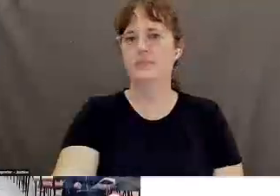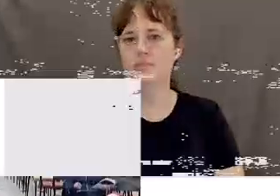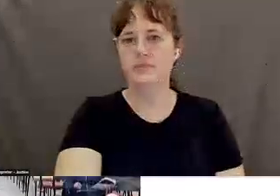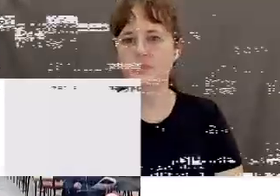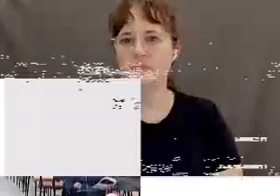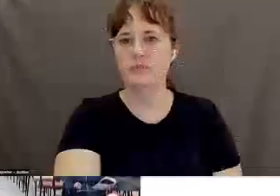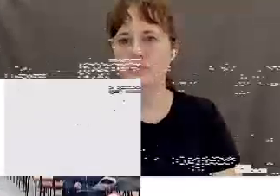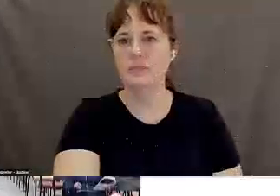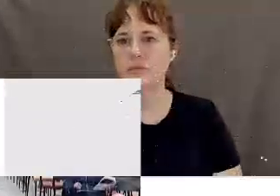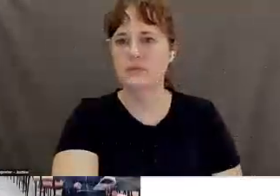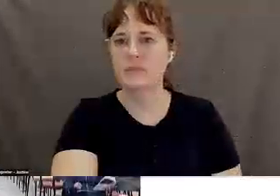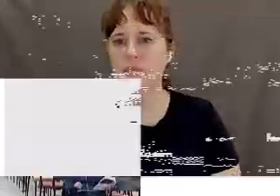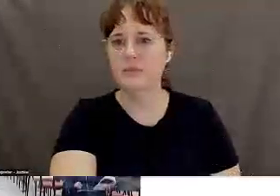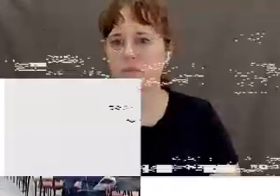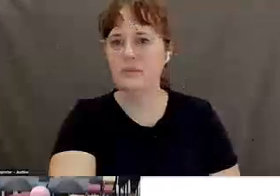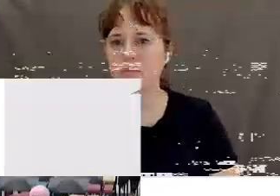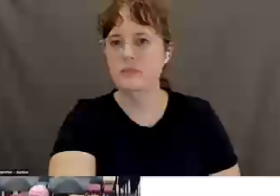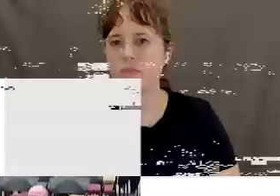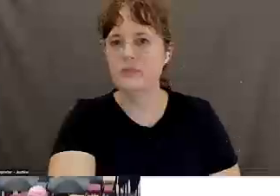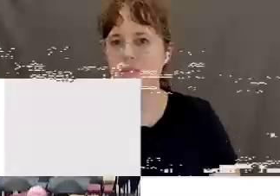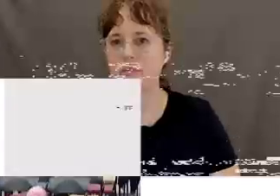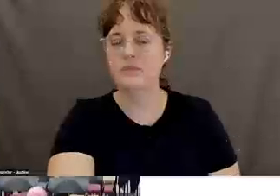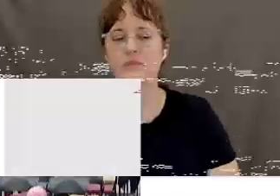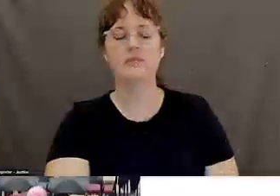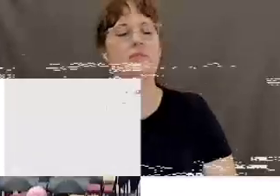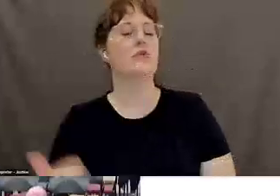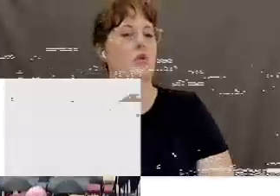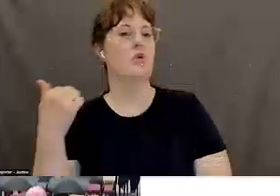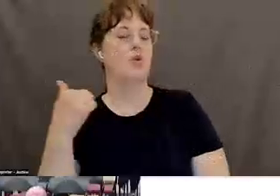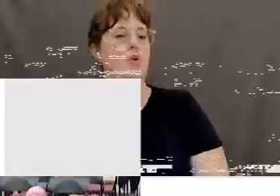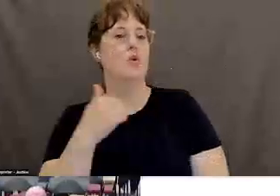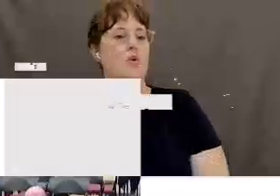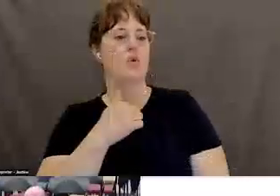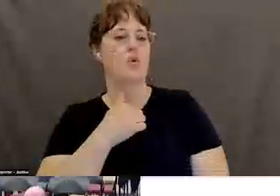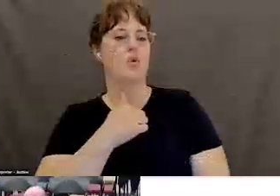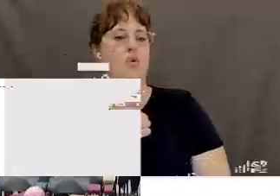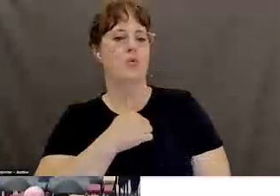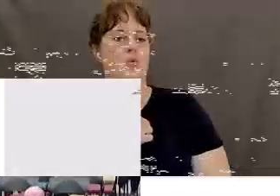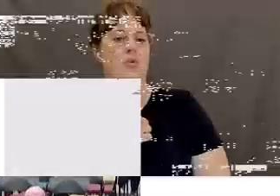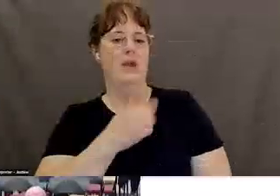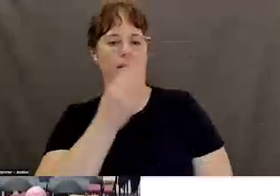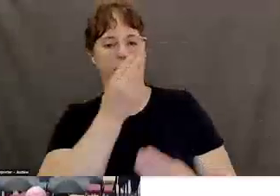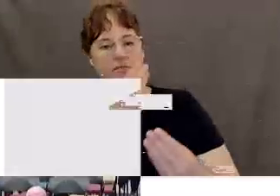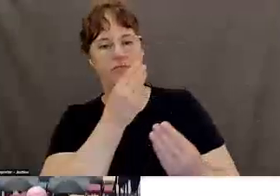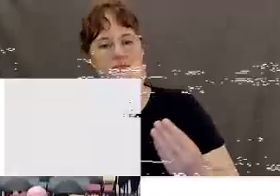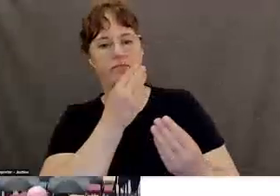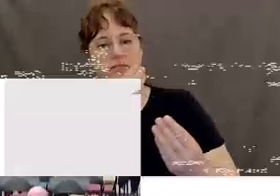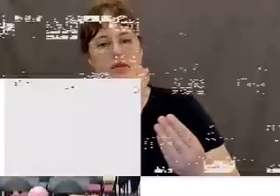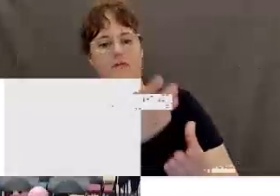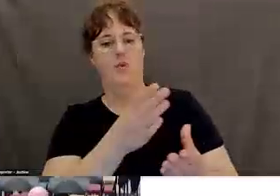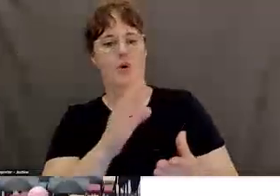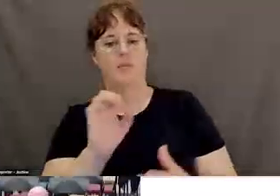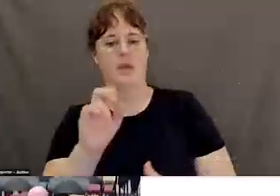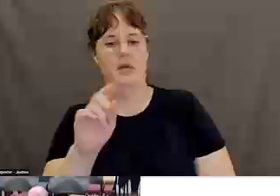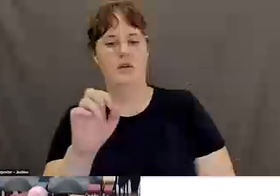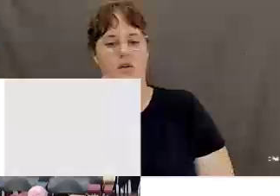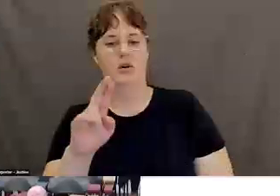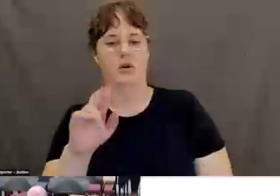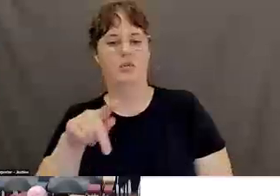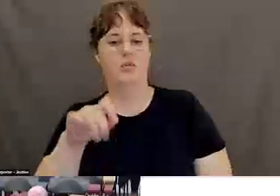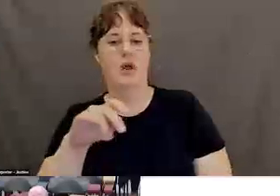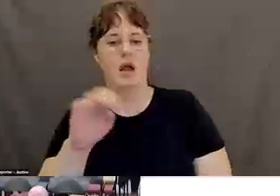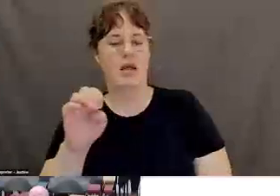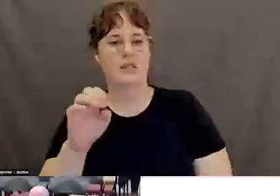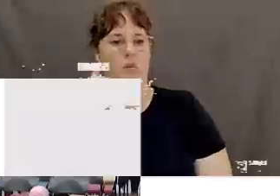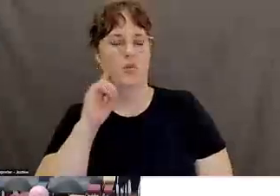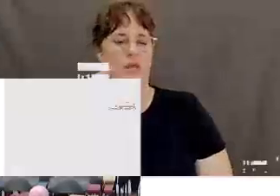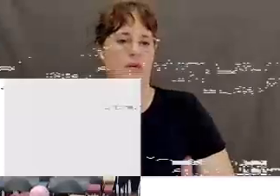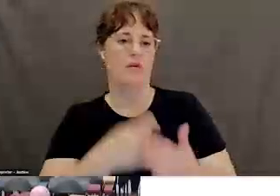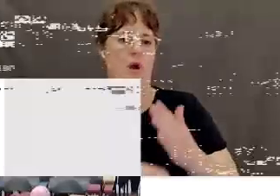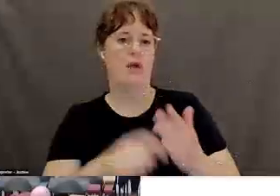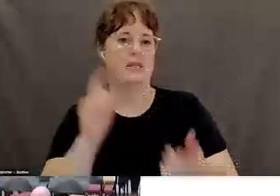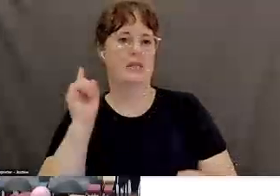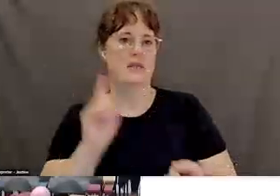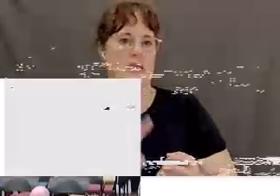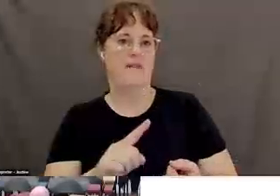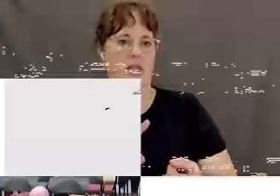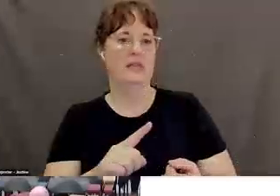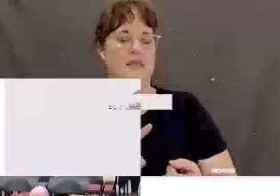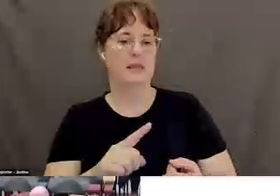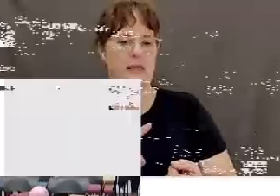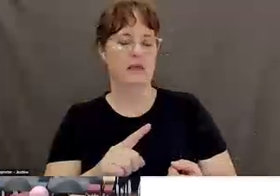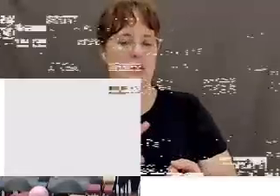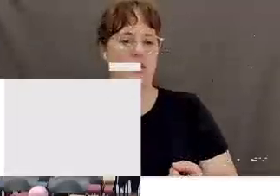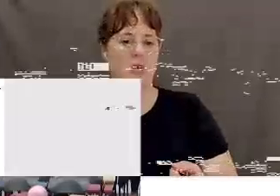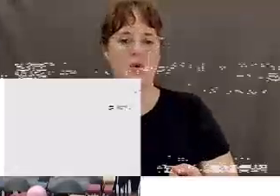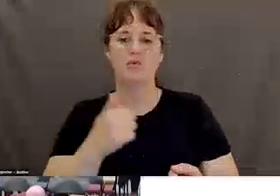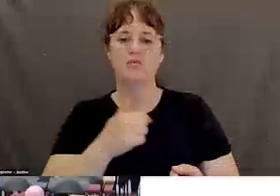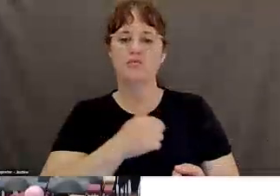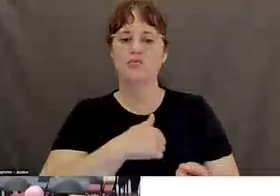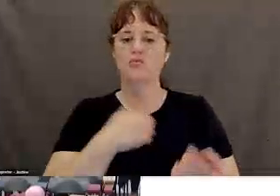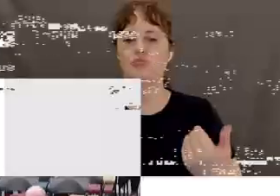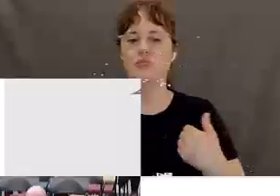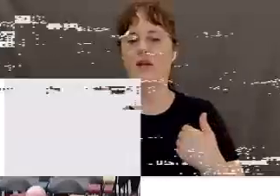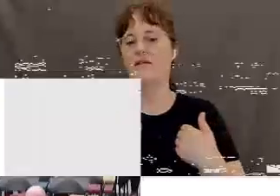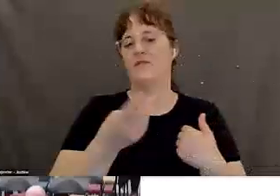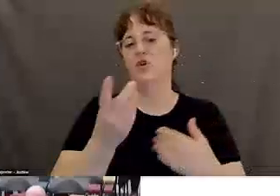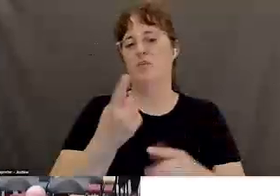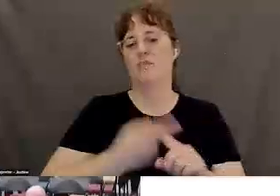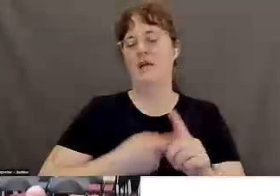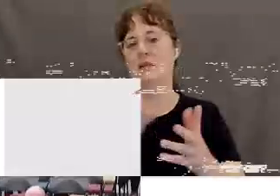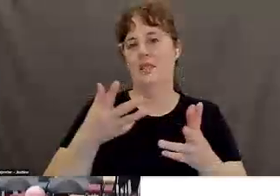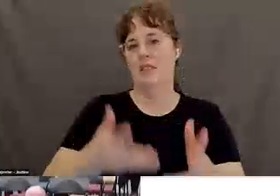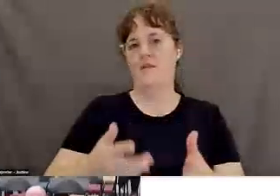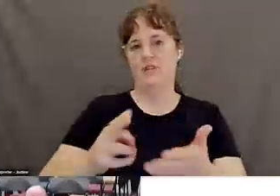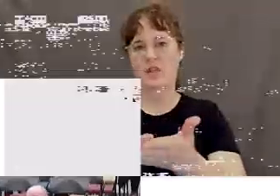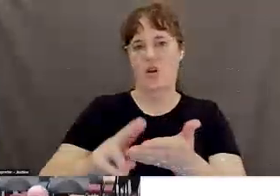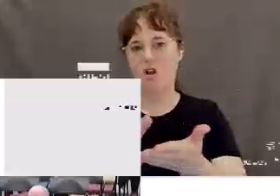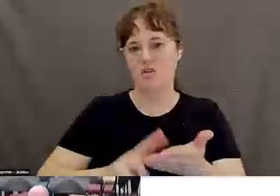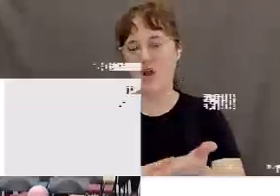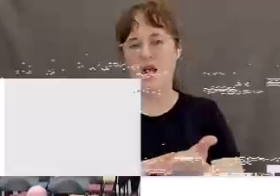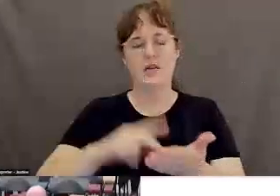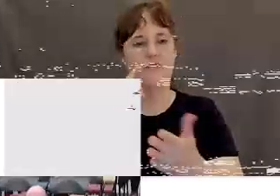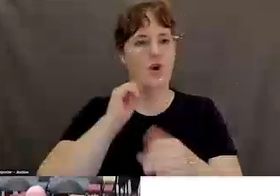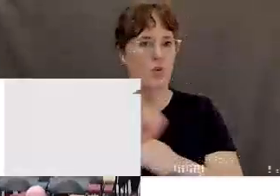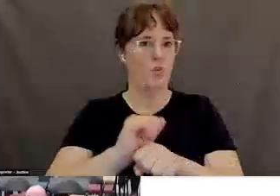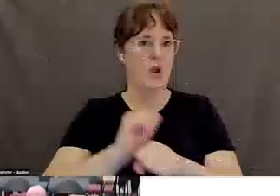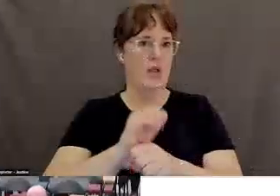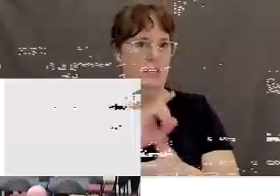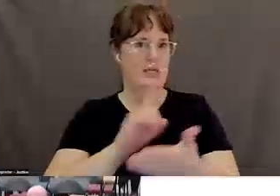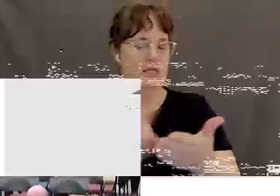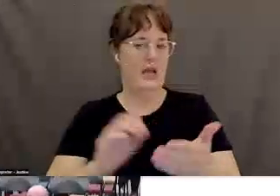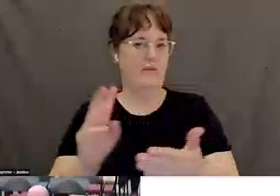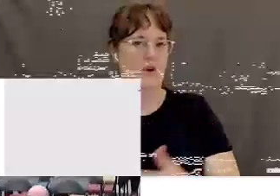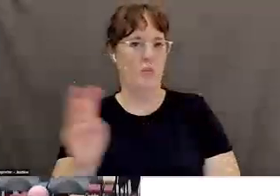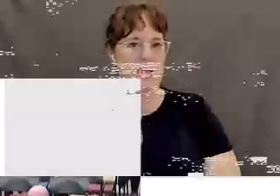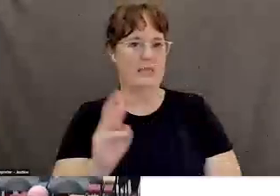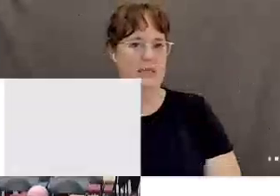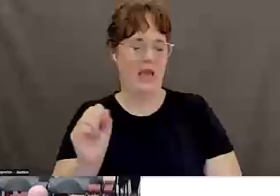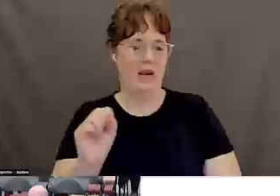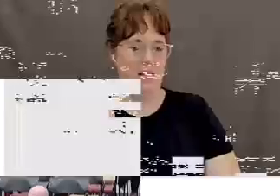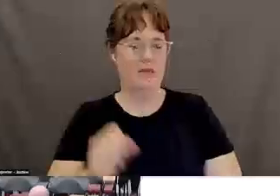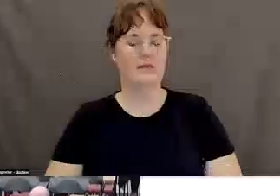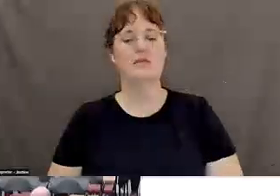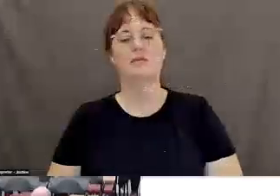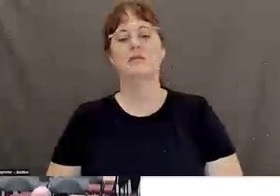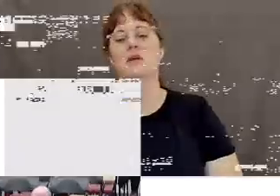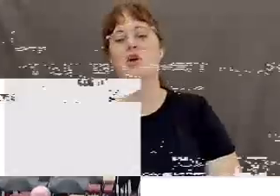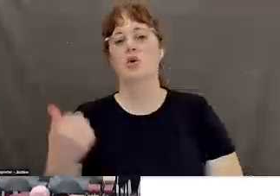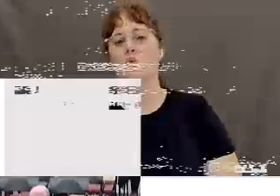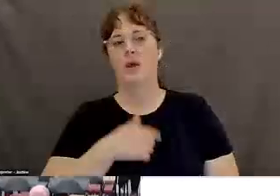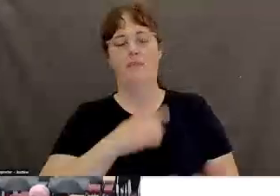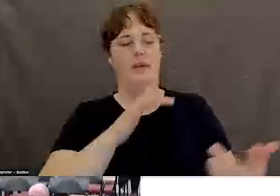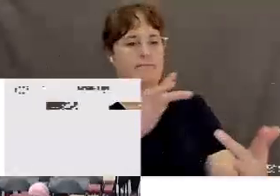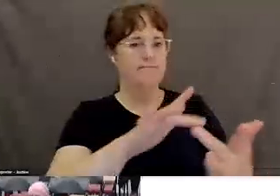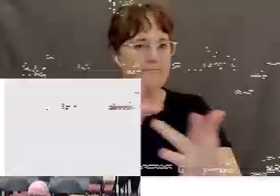Boardroom: So, as I mentioned, we have informed the enterprise scenarios with the cost savings that you've seen here today. We are going to continue working. We have a few more months left in the contracts the board approved, to continue working on the design for West Seattle. We also are continuing engagement and outreach with the communities in that area, and obviously the elected